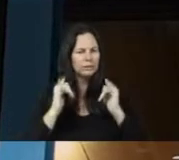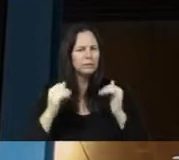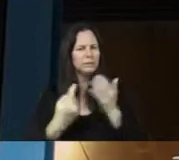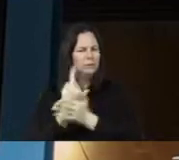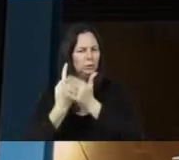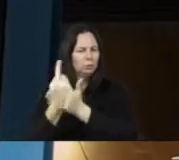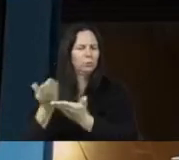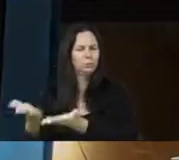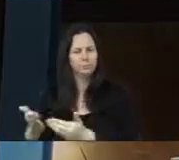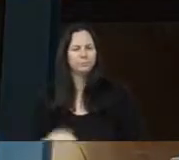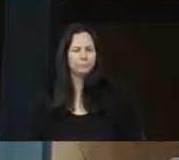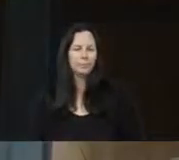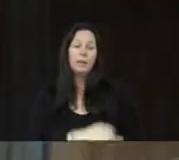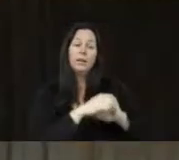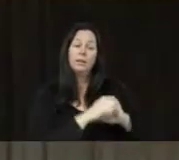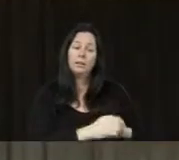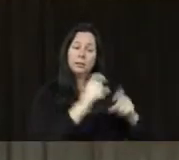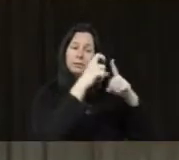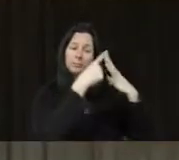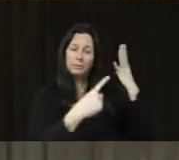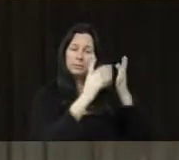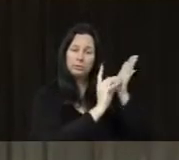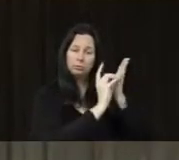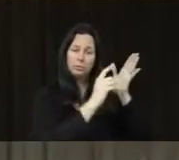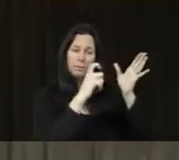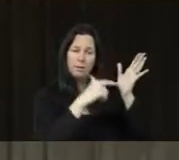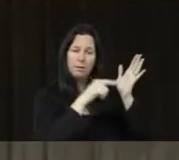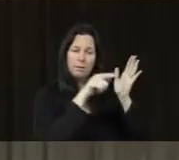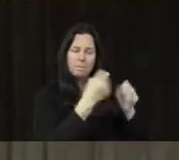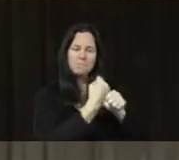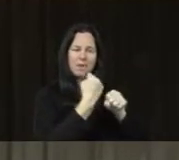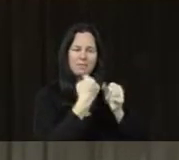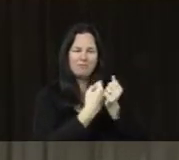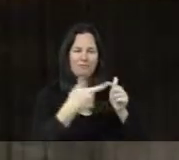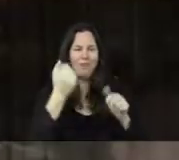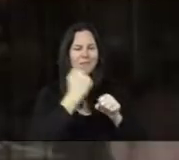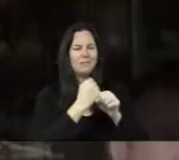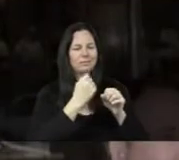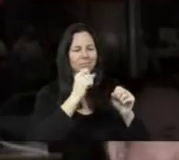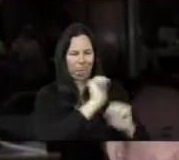I ended up pursuing it in the Federal Magistrates Court because I wanted to get justice,